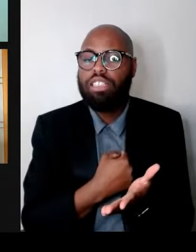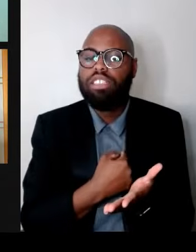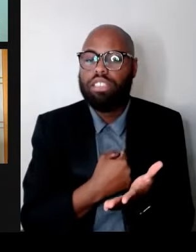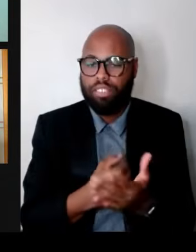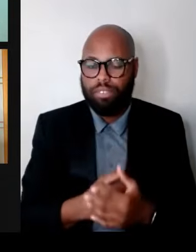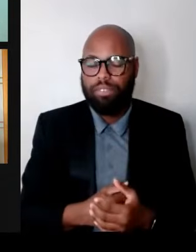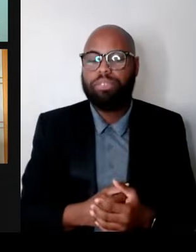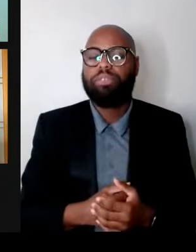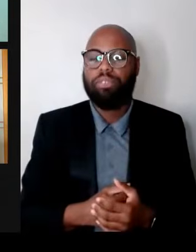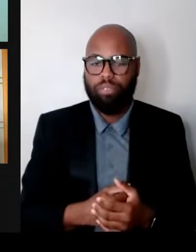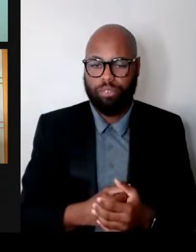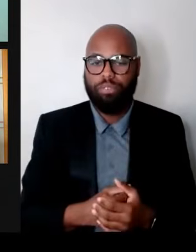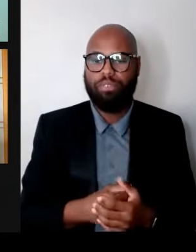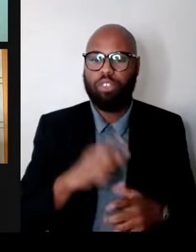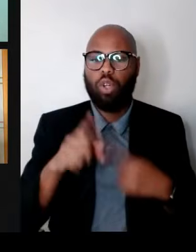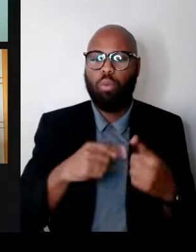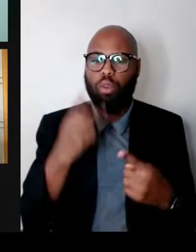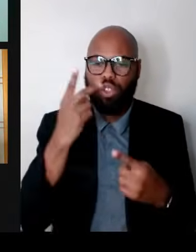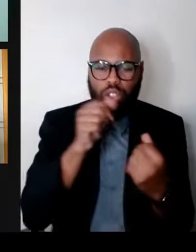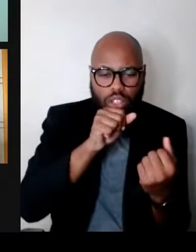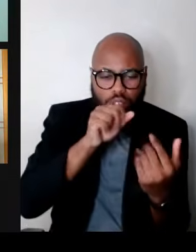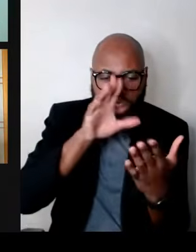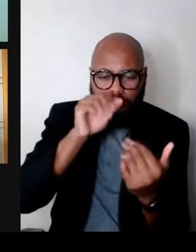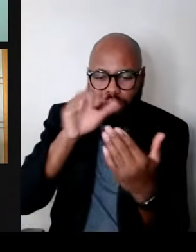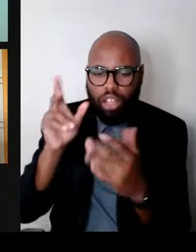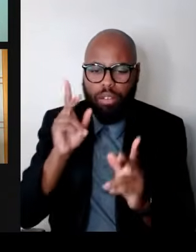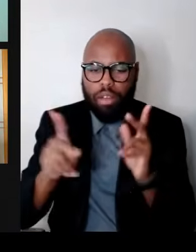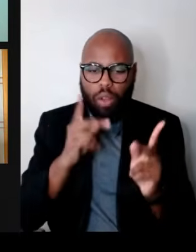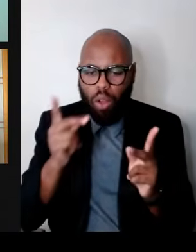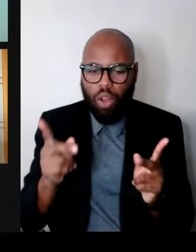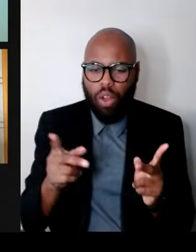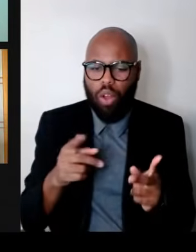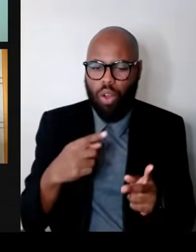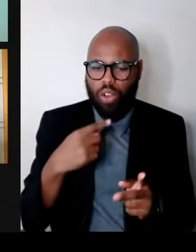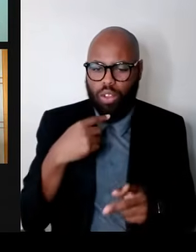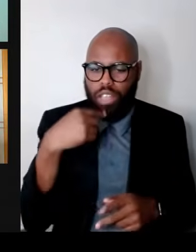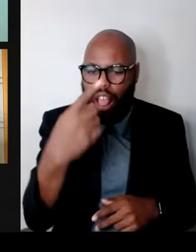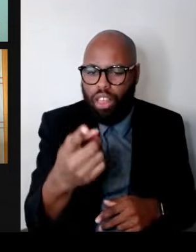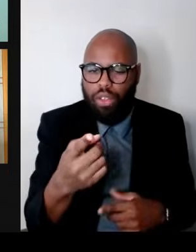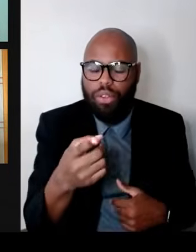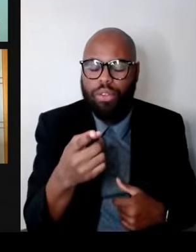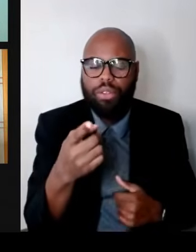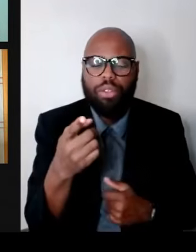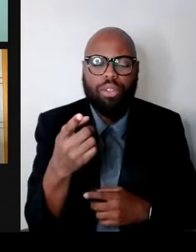When you encounter folks who say to you that, frankly,